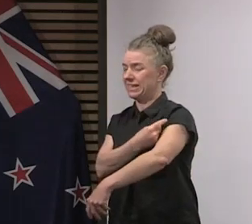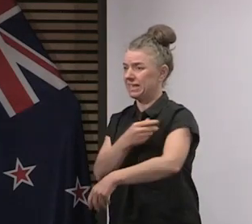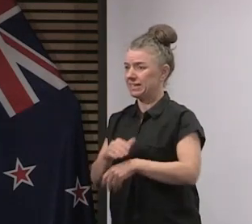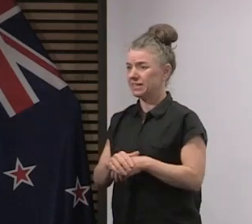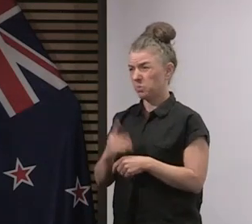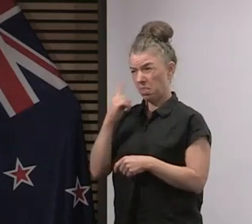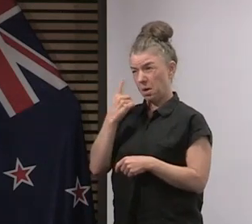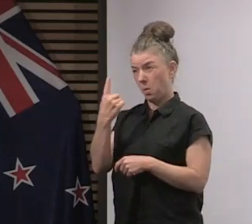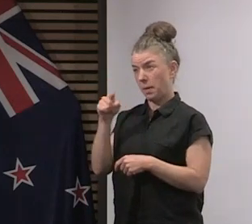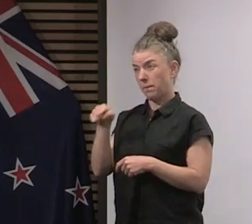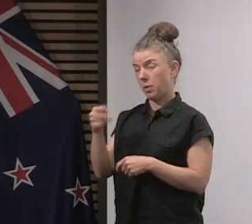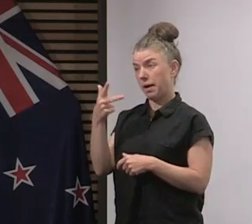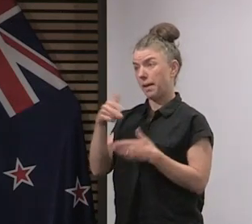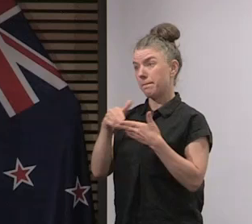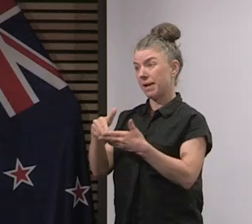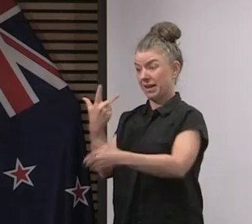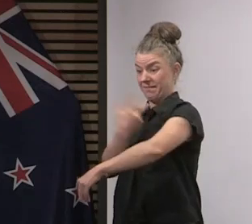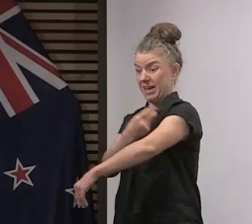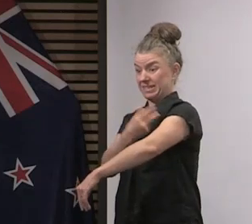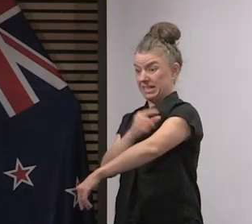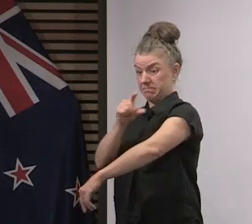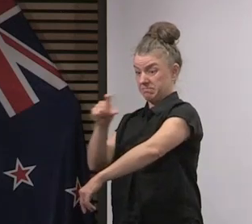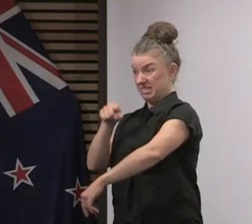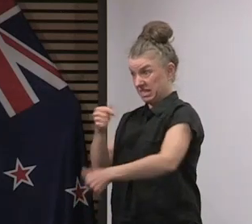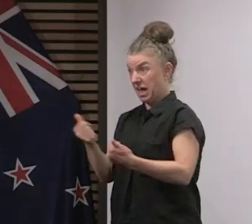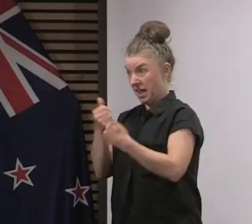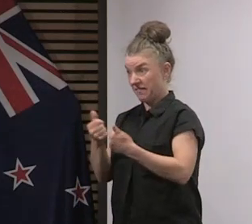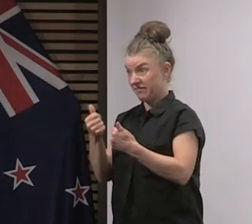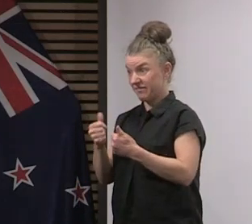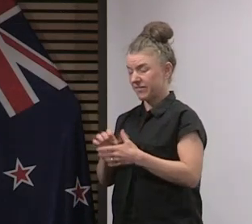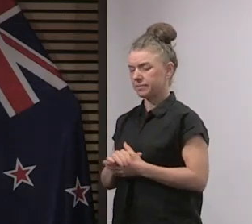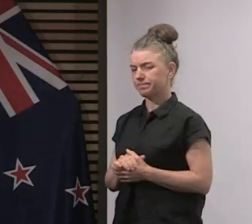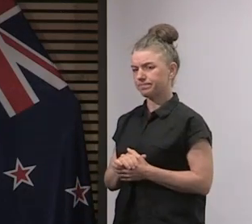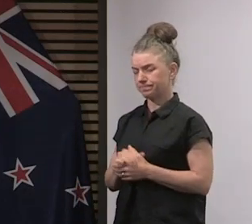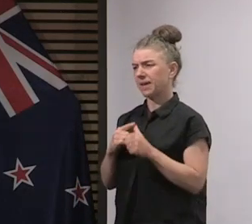people are in the high priority category and given